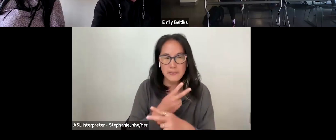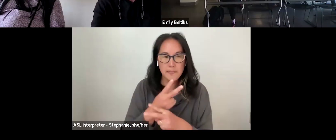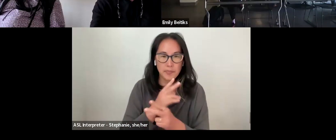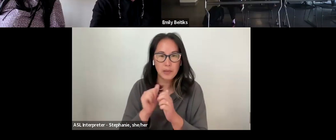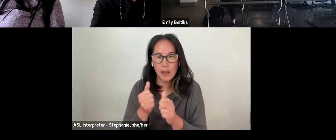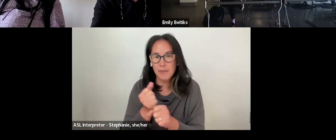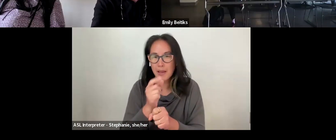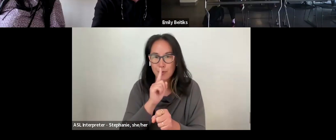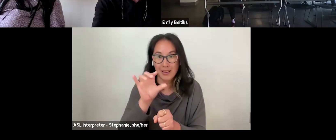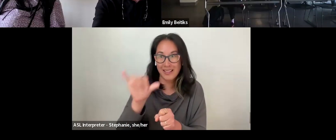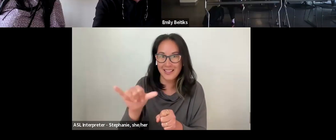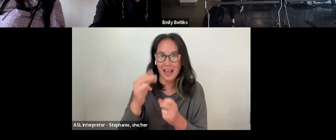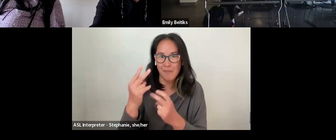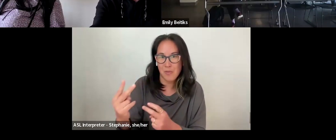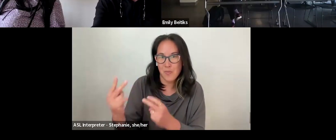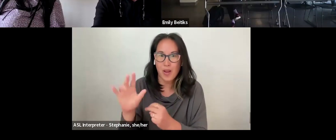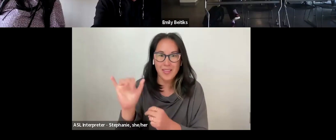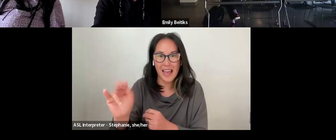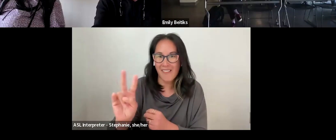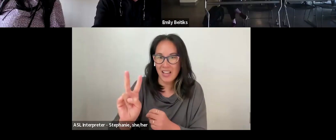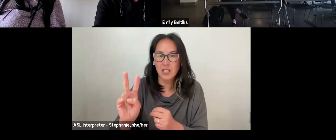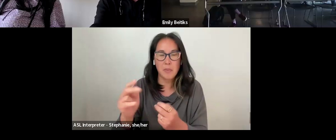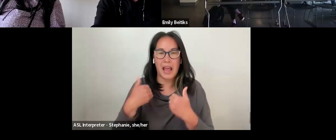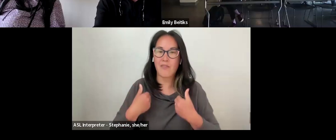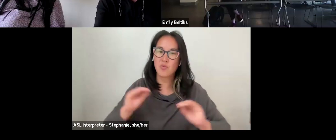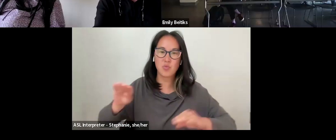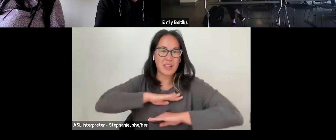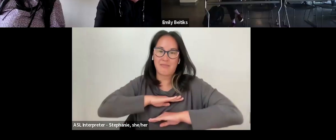that the victims get no satisfaction out of it whatsoever.